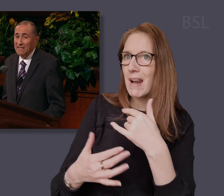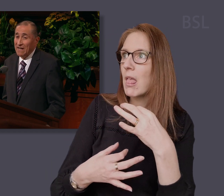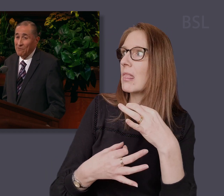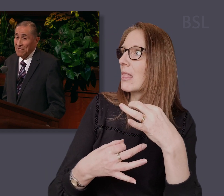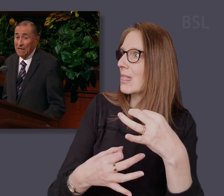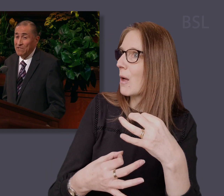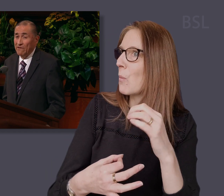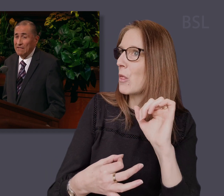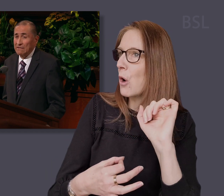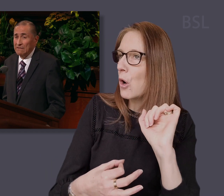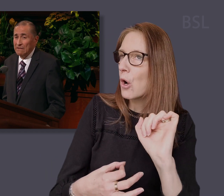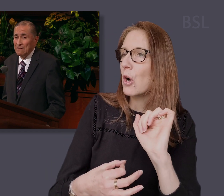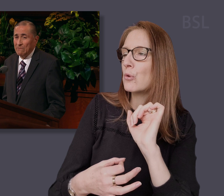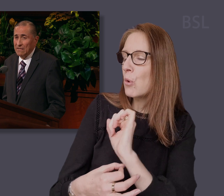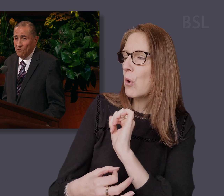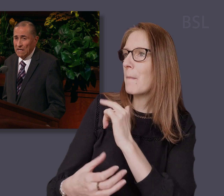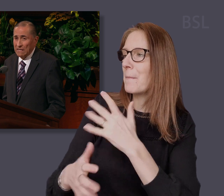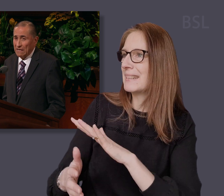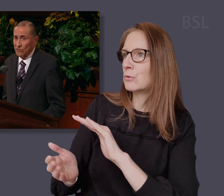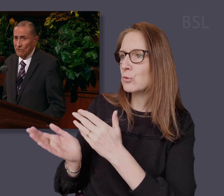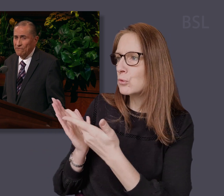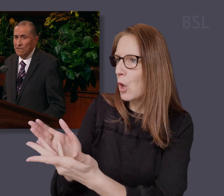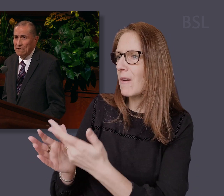and that I was captivated by the way he had served,